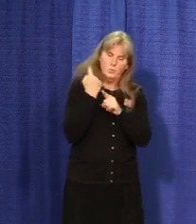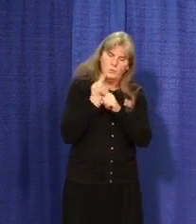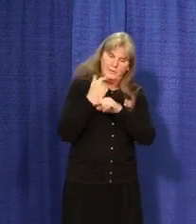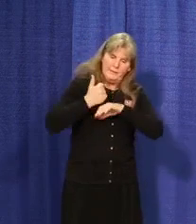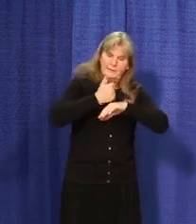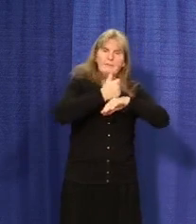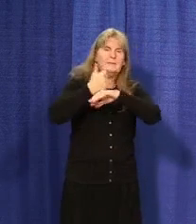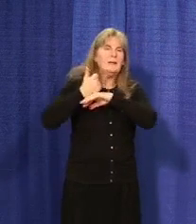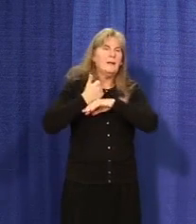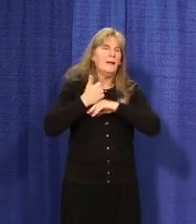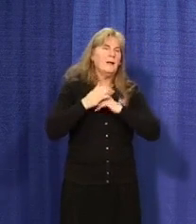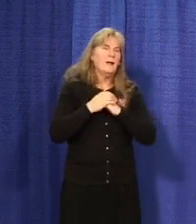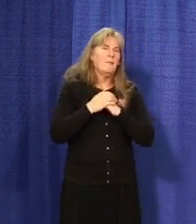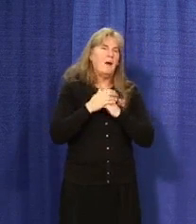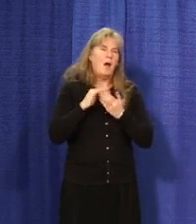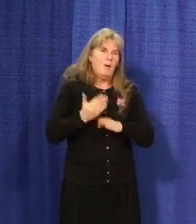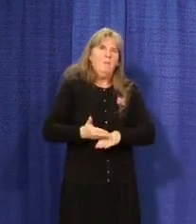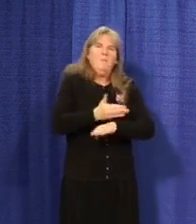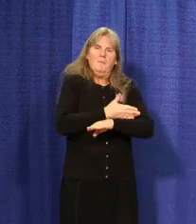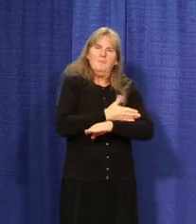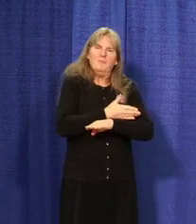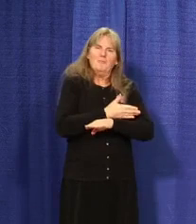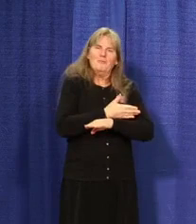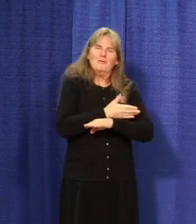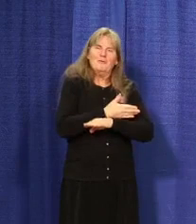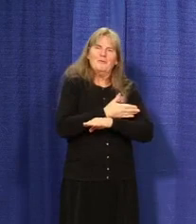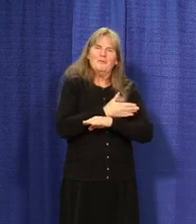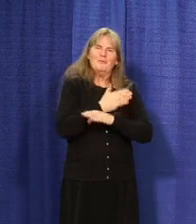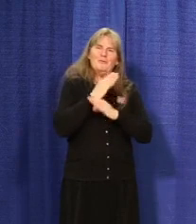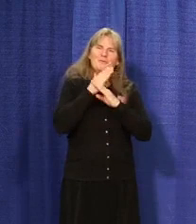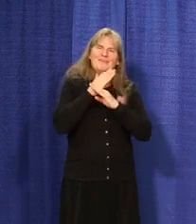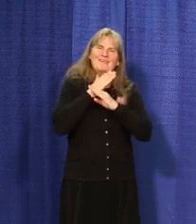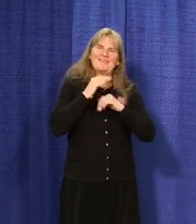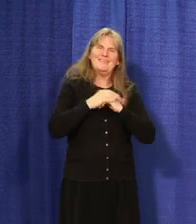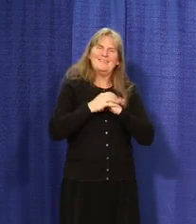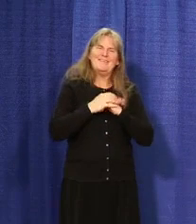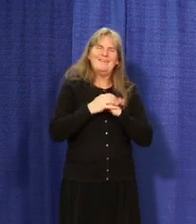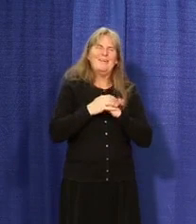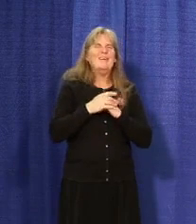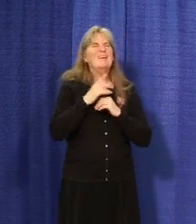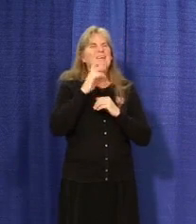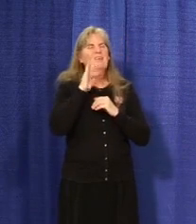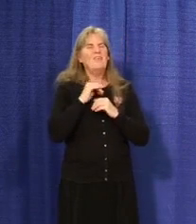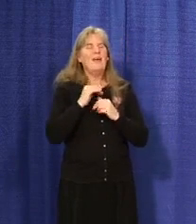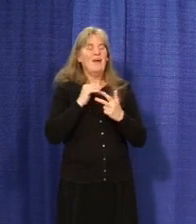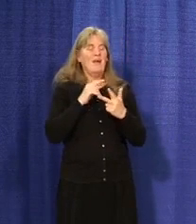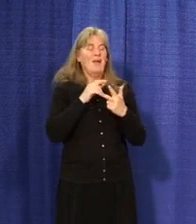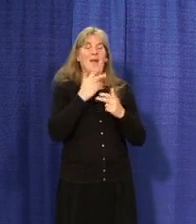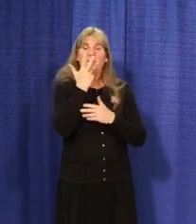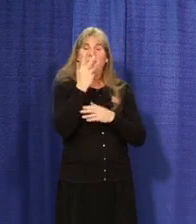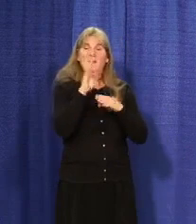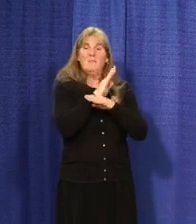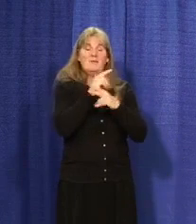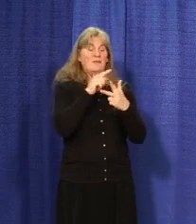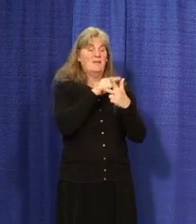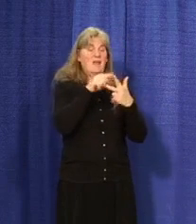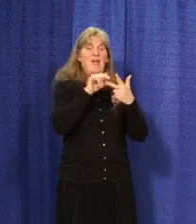for what they can do better. This is not just about these three businesses, and I think it is really important to emphasize